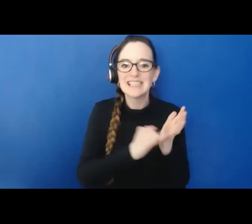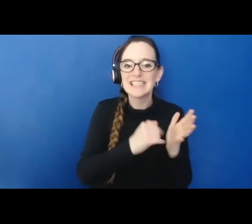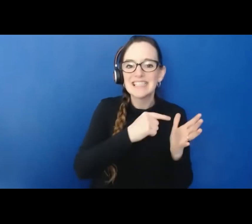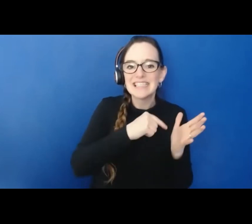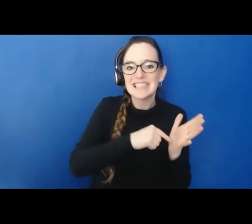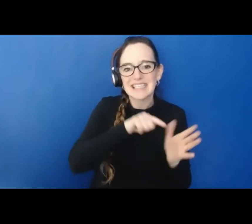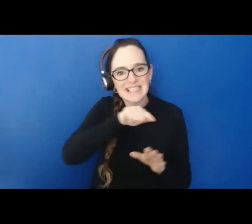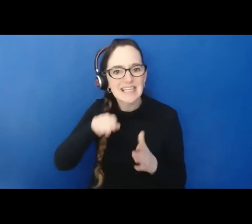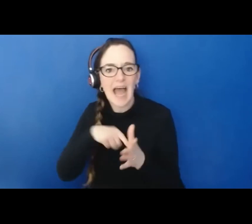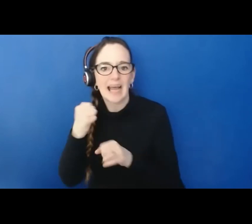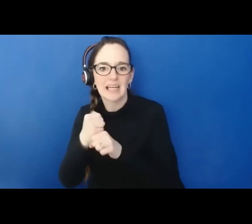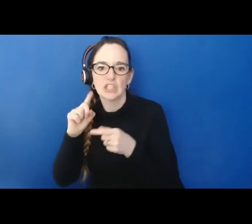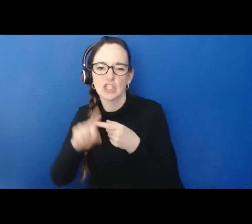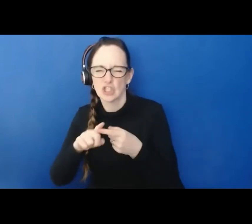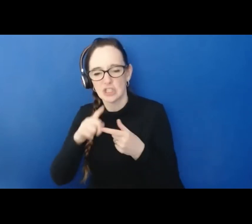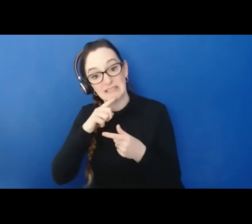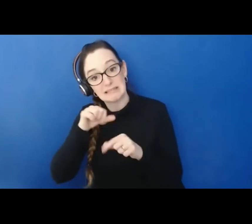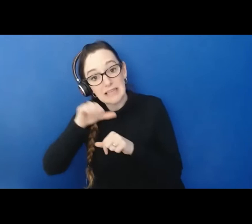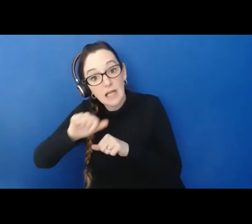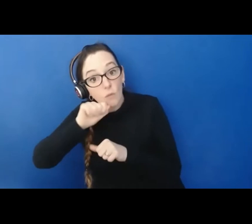I'll share the screen with you so we're going to go